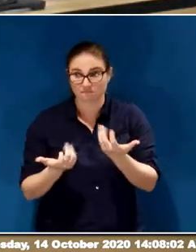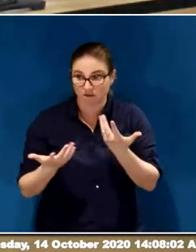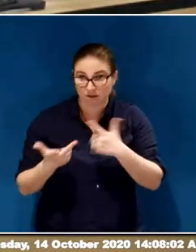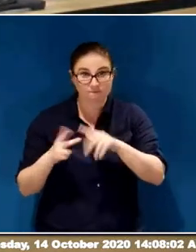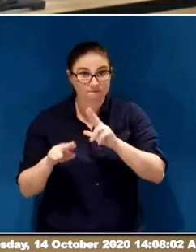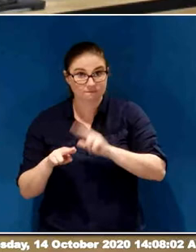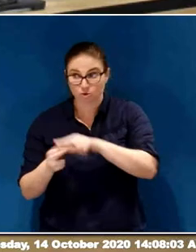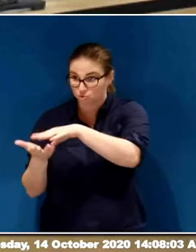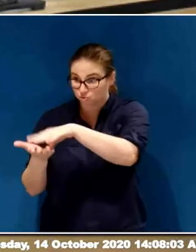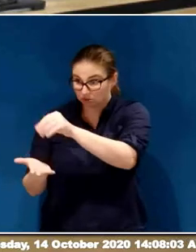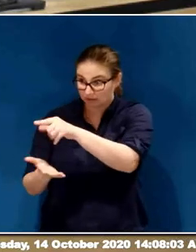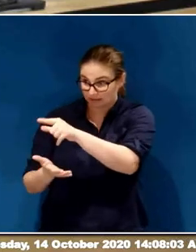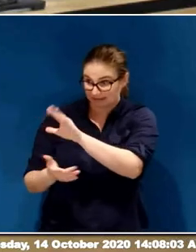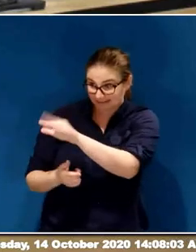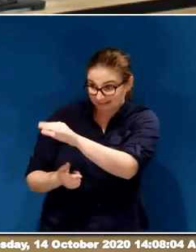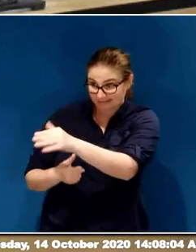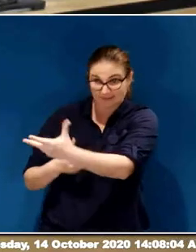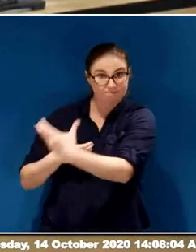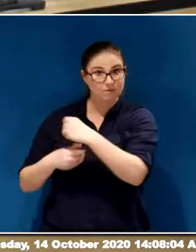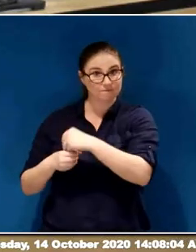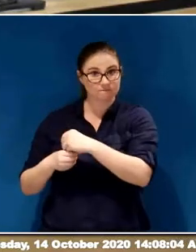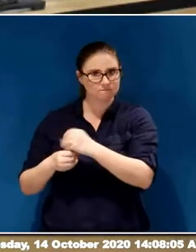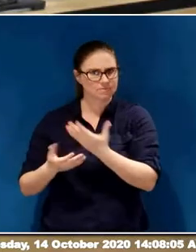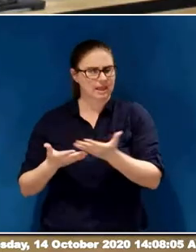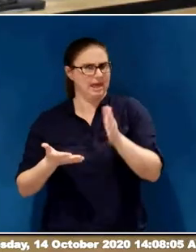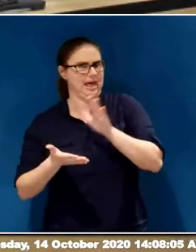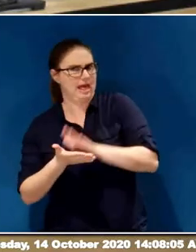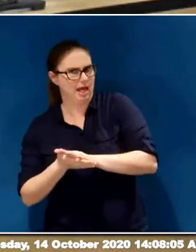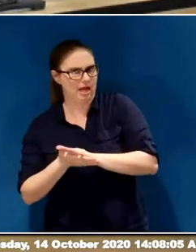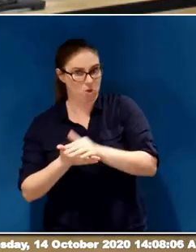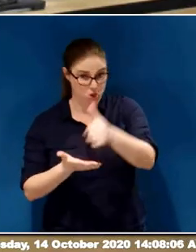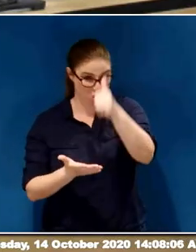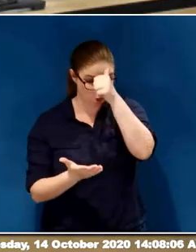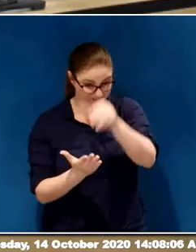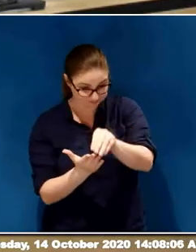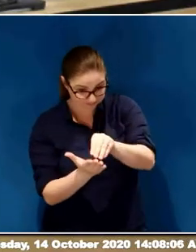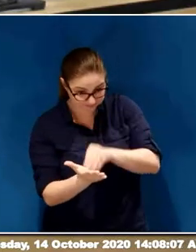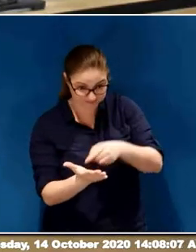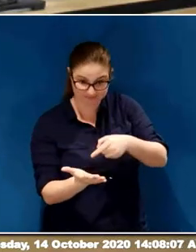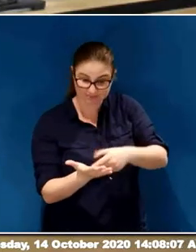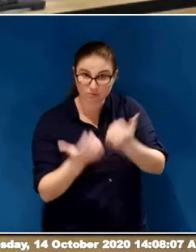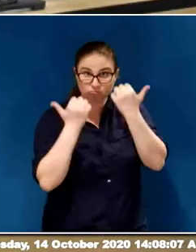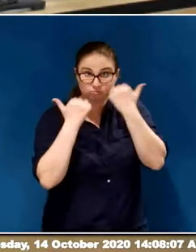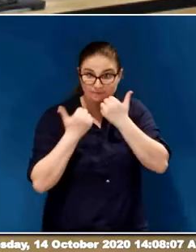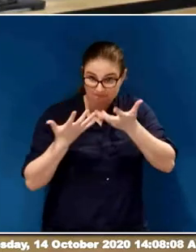documented, how plans themselves are documented, or whether they are evaluated.